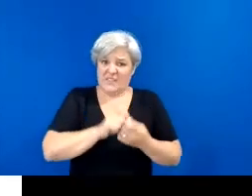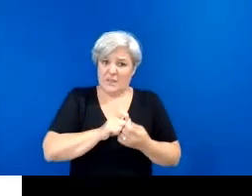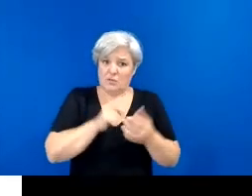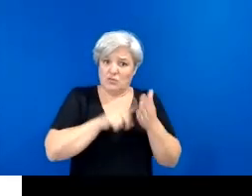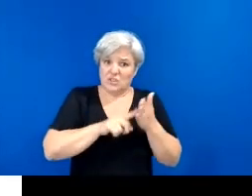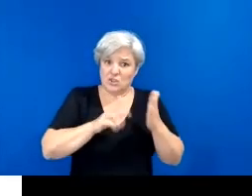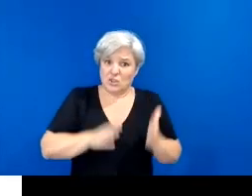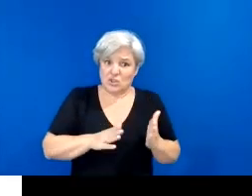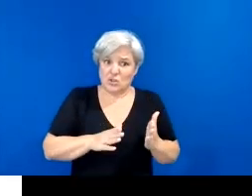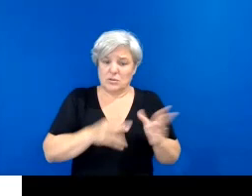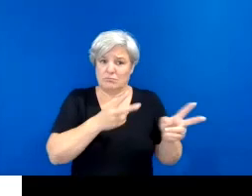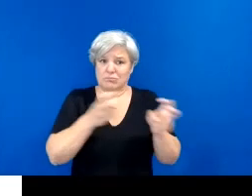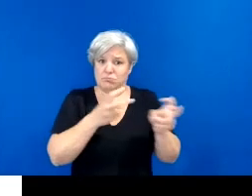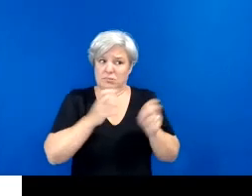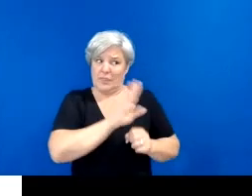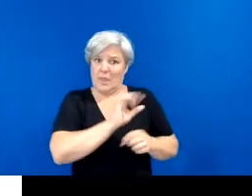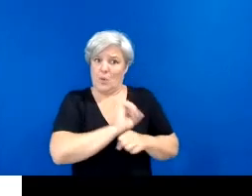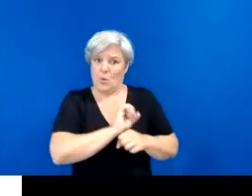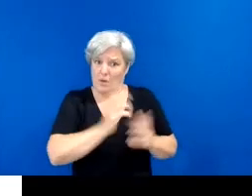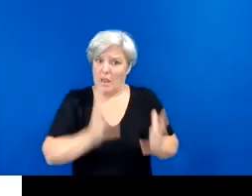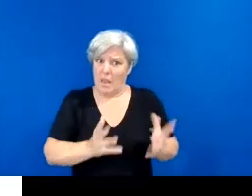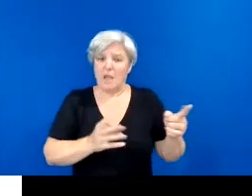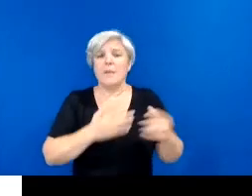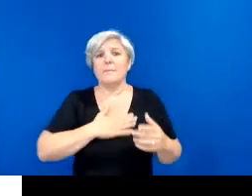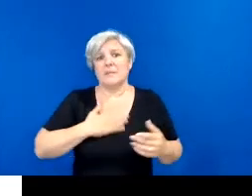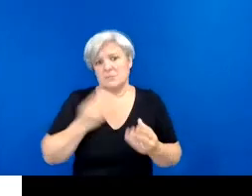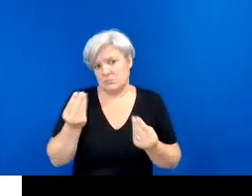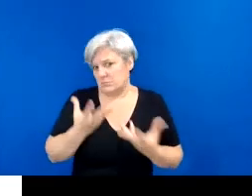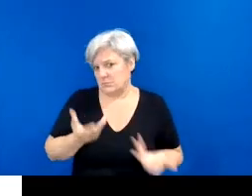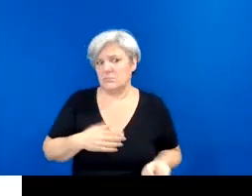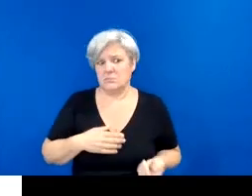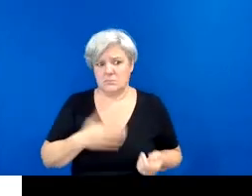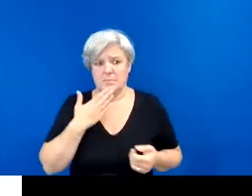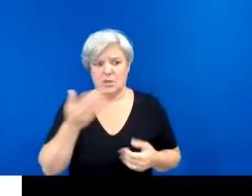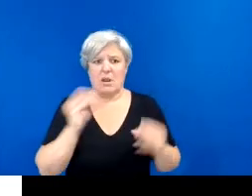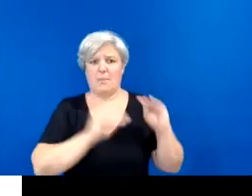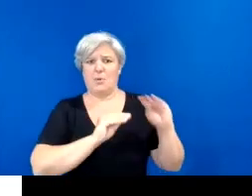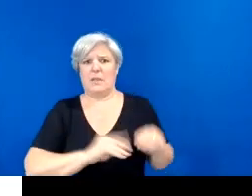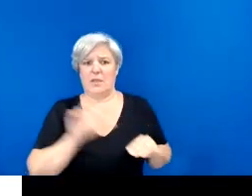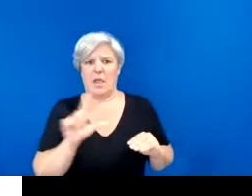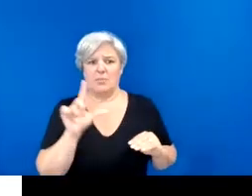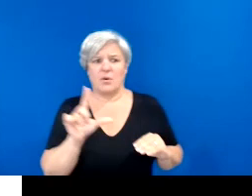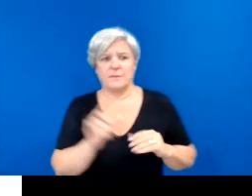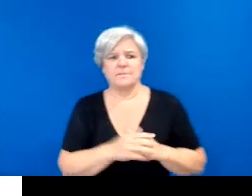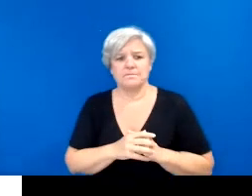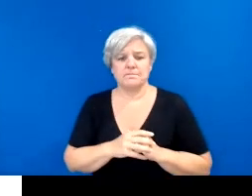as you're citing specific researchers, I'd love to know about them. So so that I can put them in in these lists